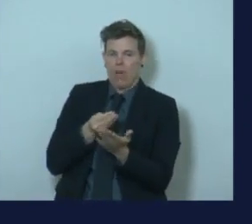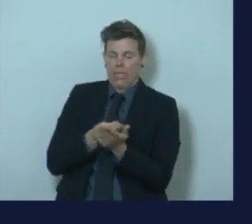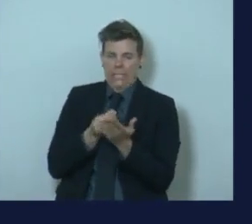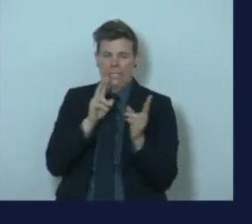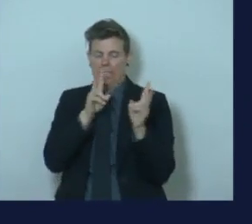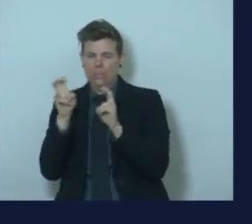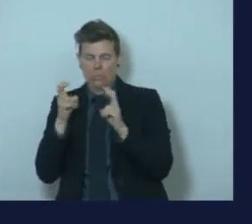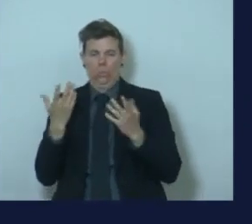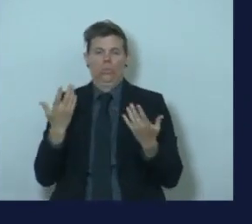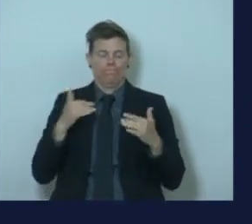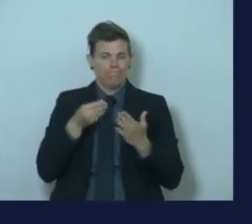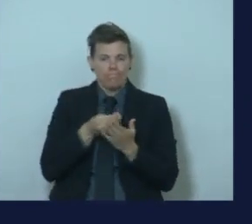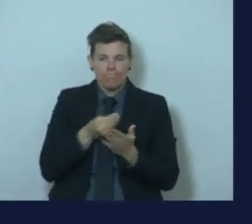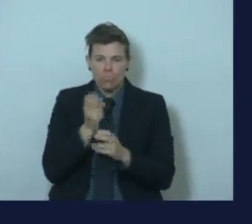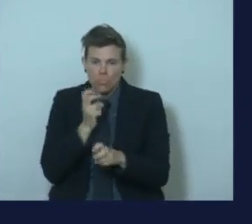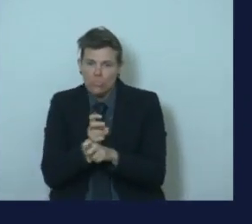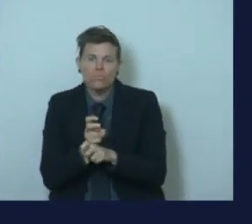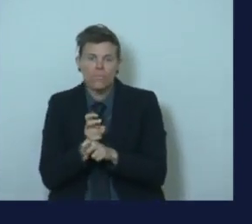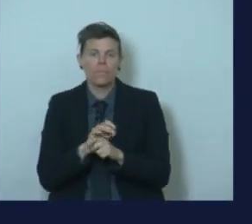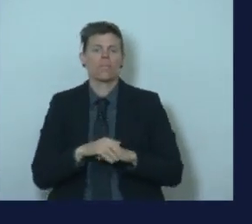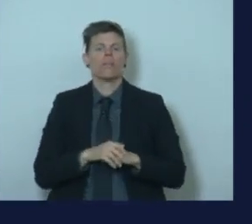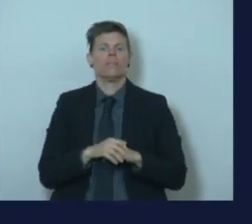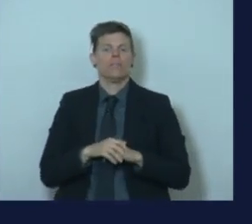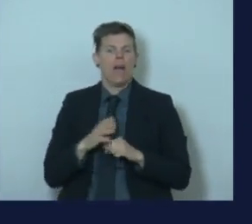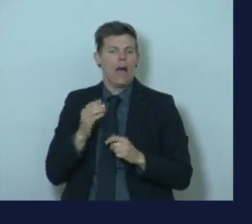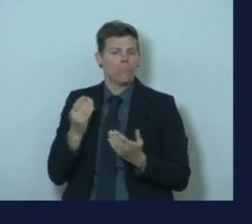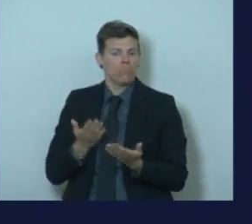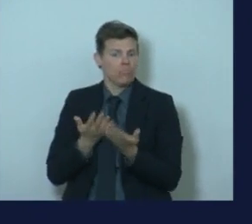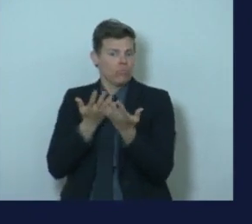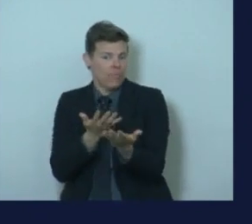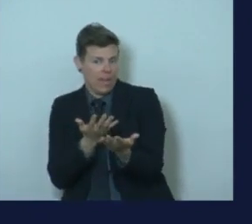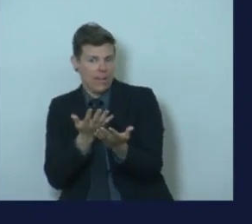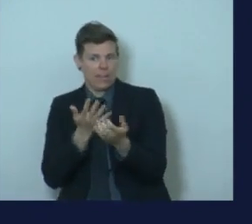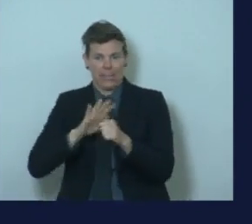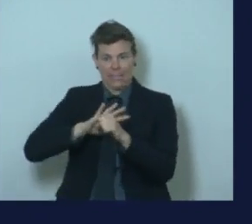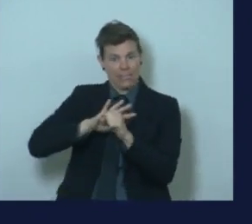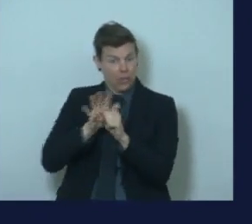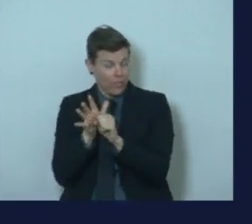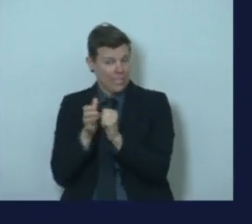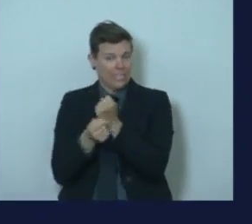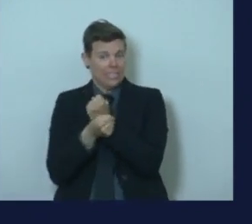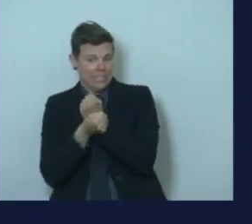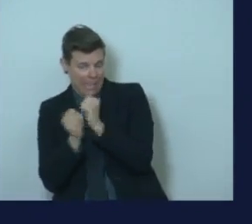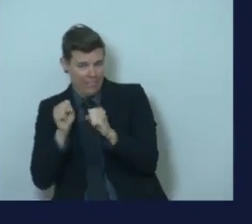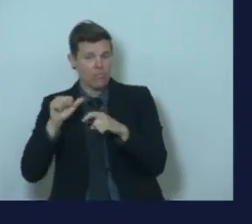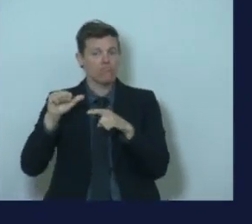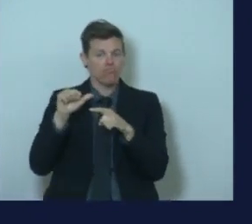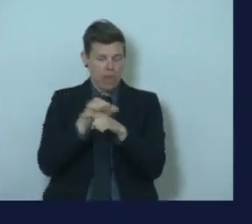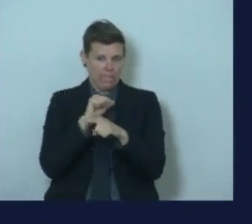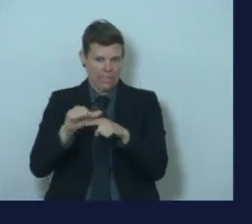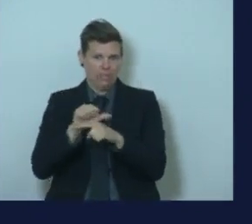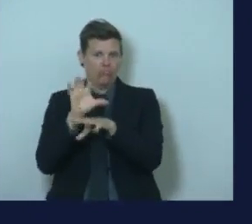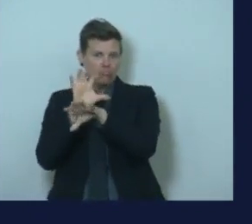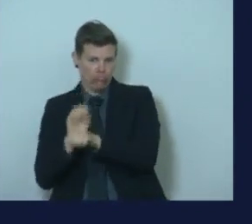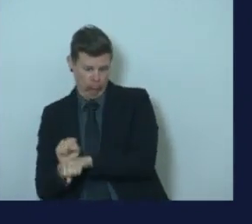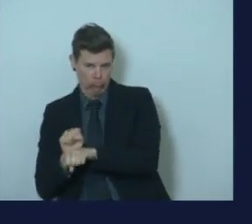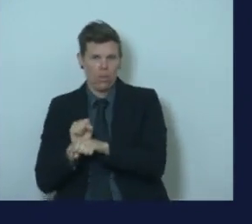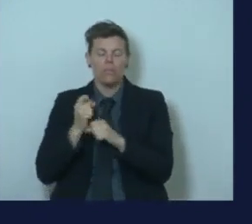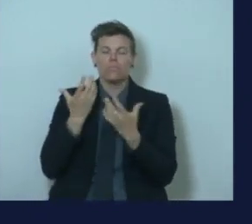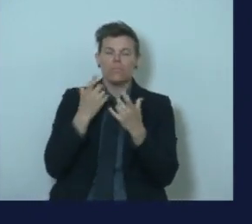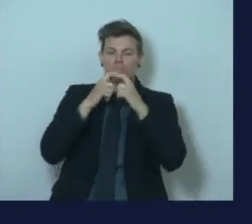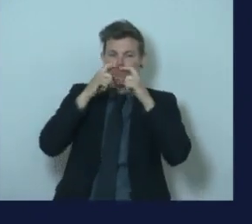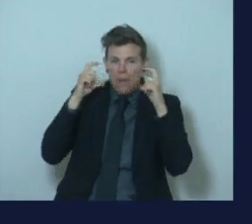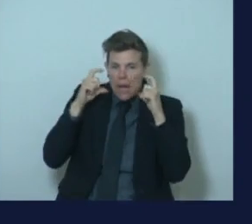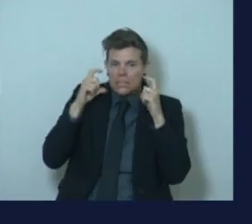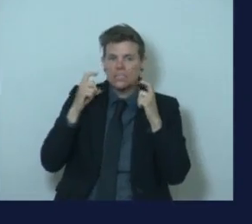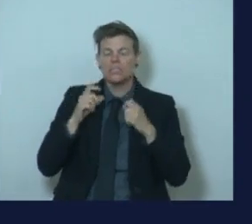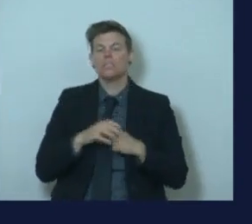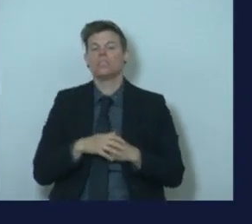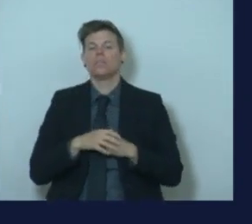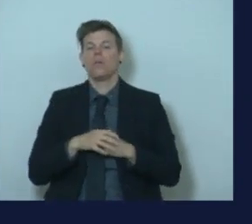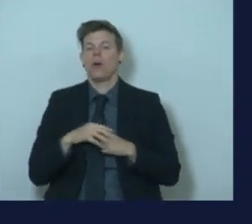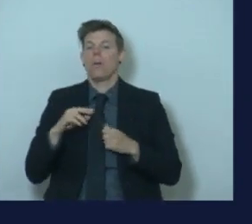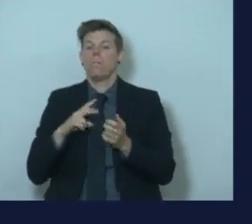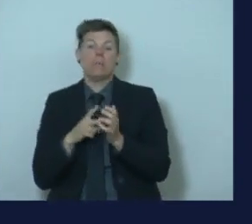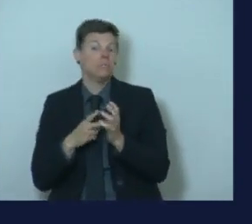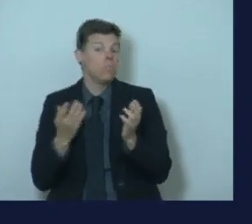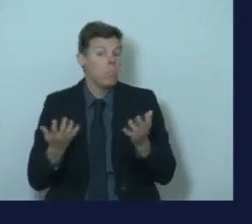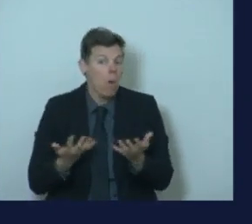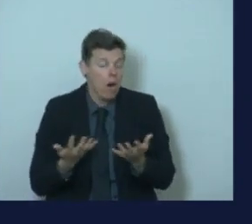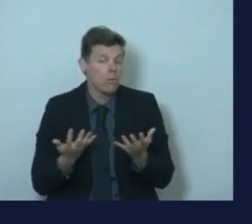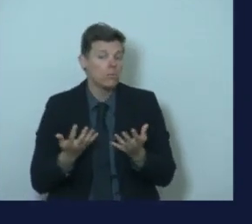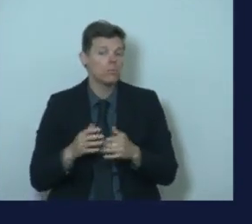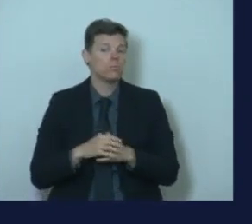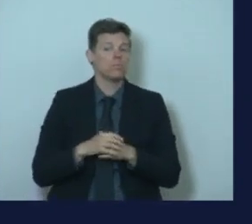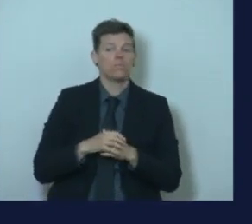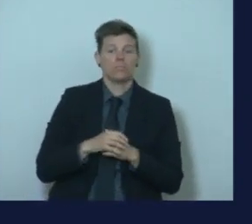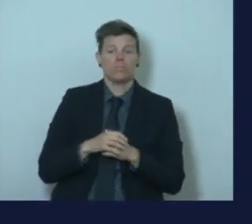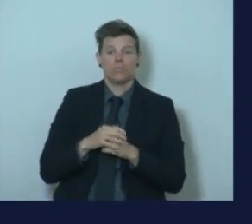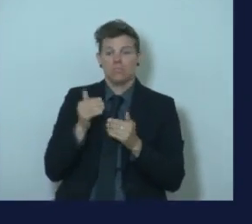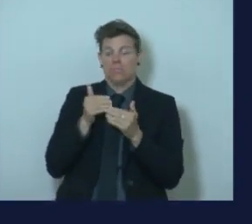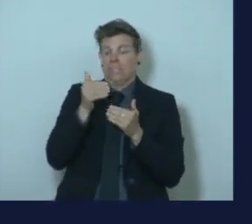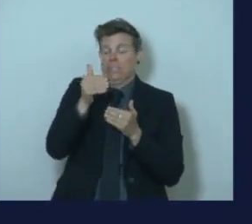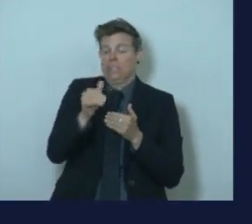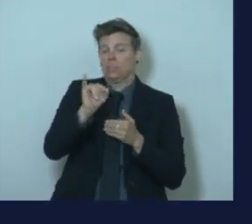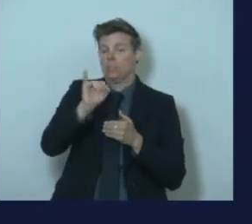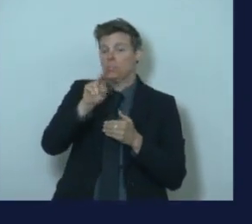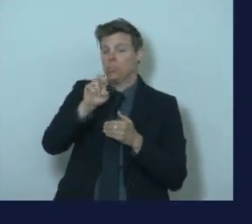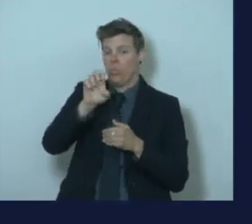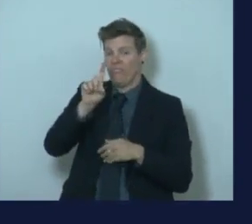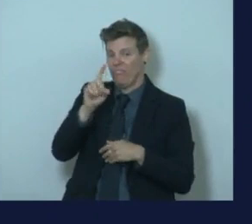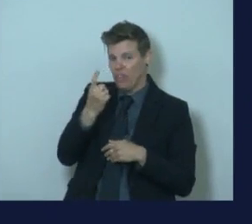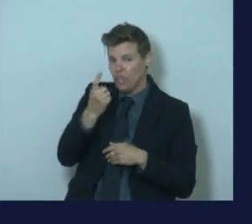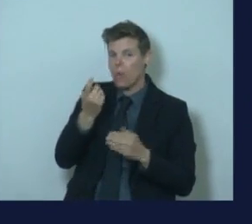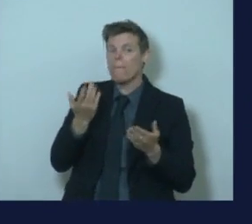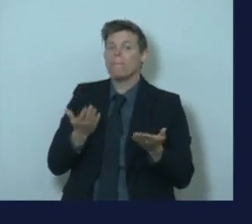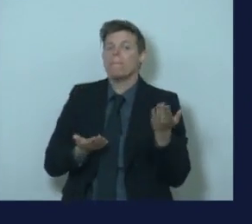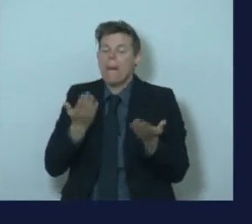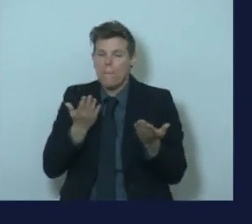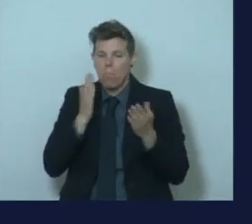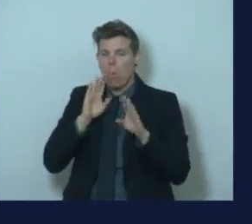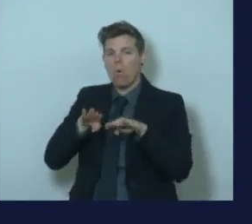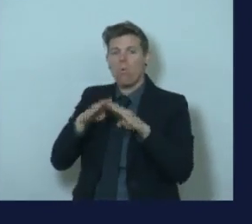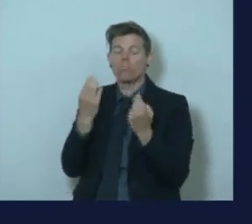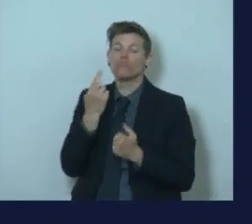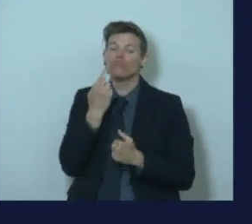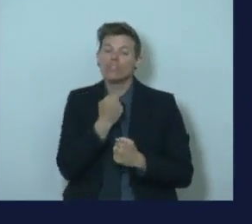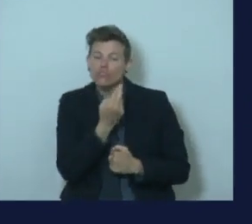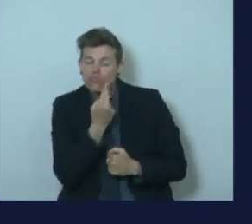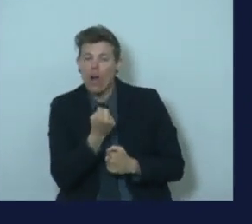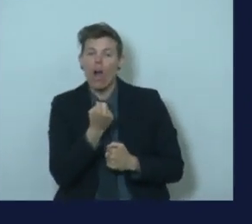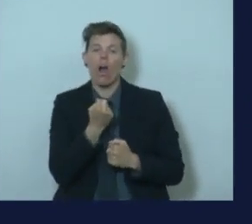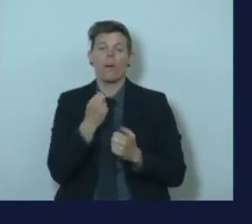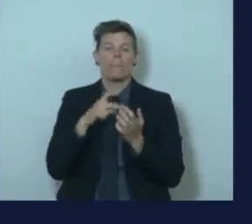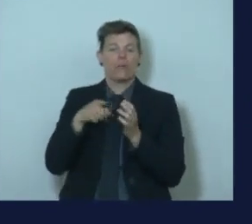WE BELIEVE THAT ADDRESSING ECONOMIC ISSUES AND GIVING PEOPLE A SENSE THAT THEY CAN ENGAGE IN A SOCIAL WAY, KEEPING COVID SAFE PRACTICES AND TACK -- INTACT.